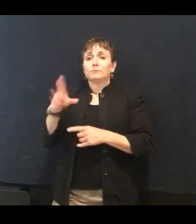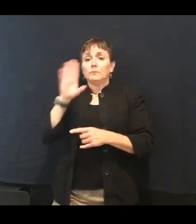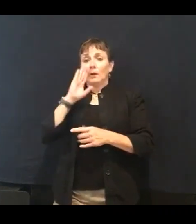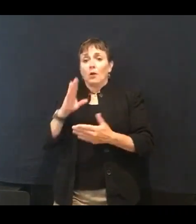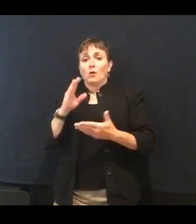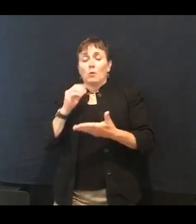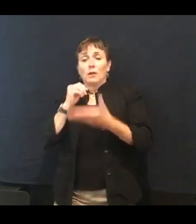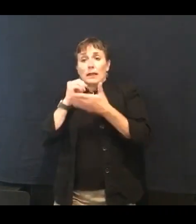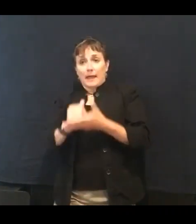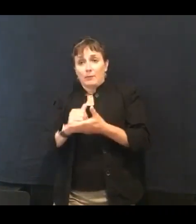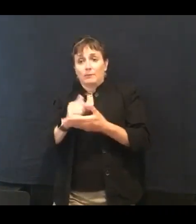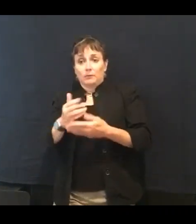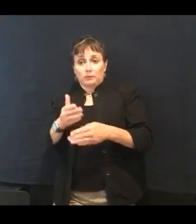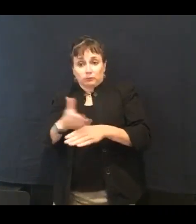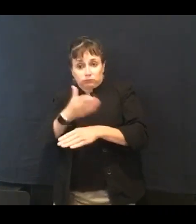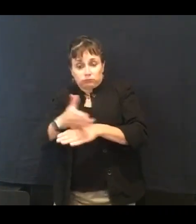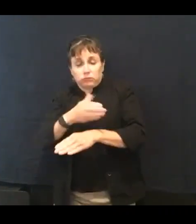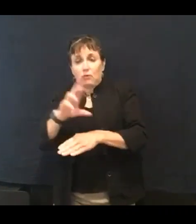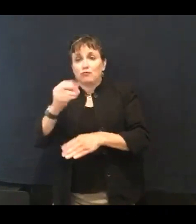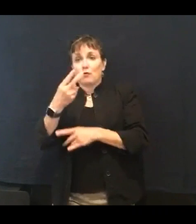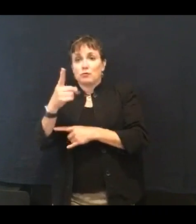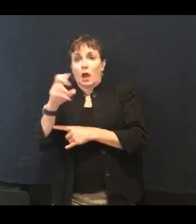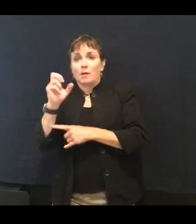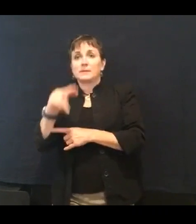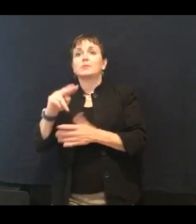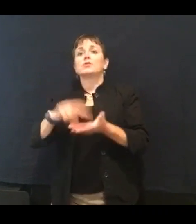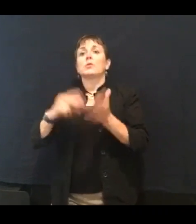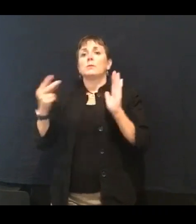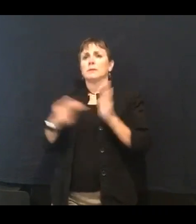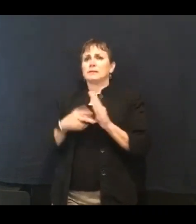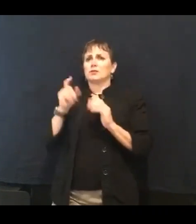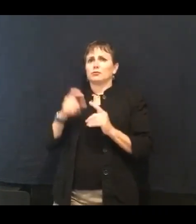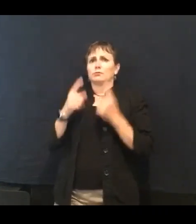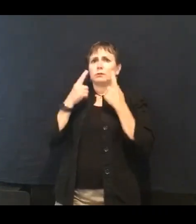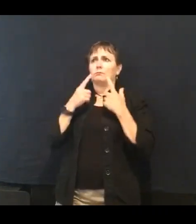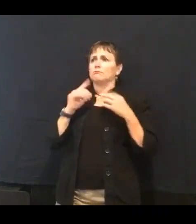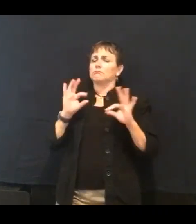rhodopsin, further supporting the theory that it should be as effective in preserving vision